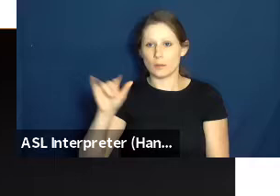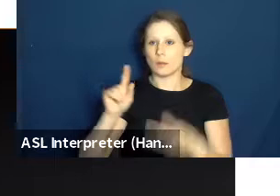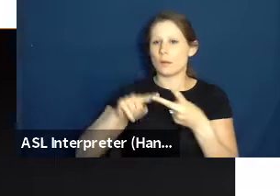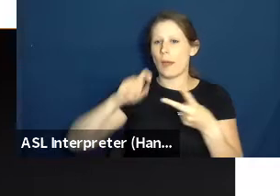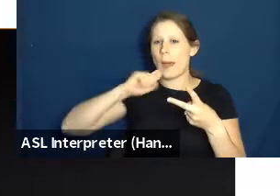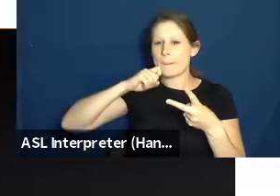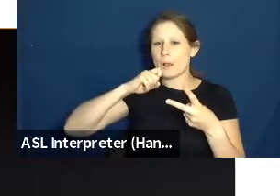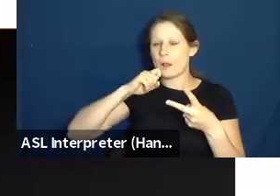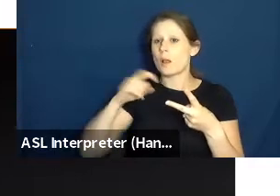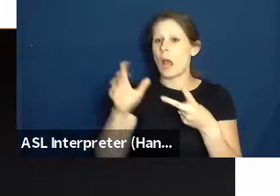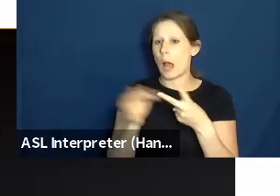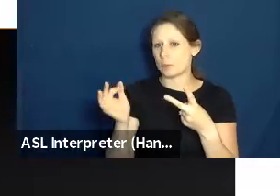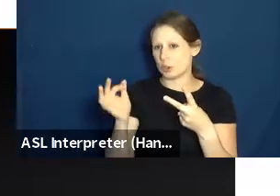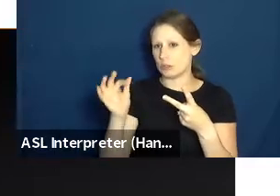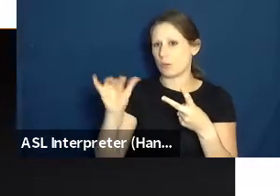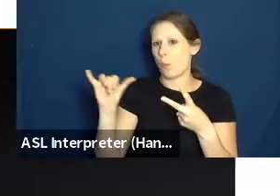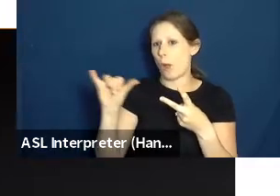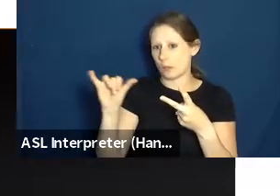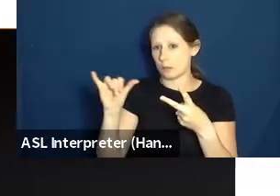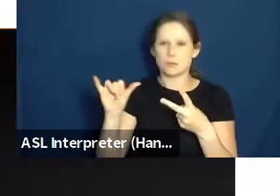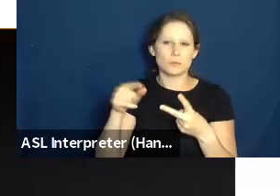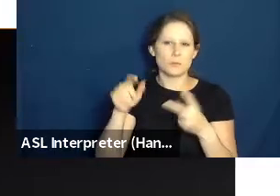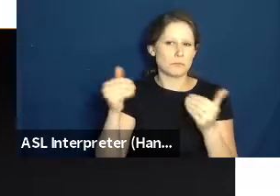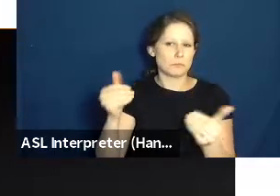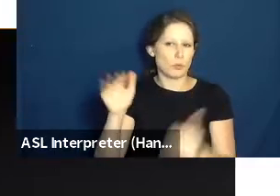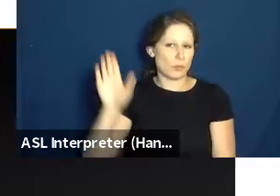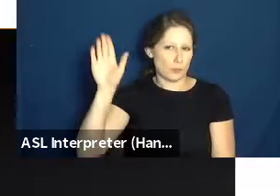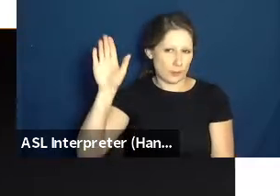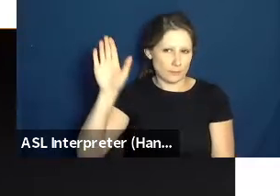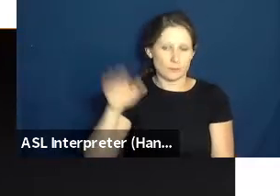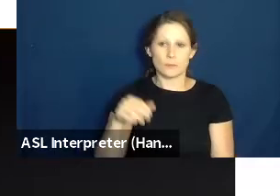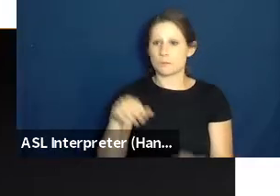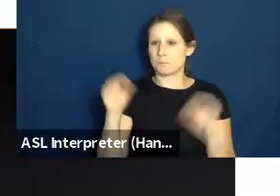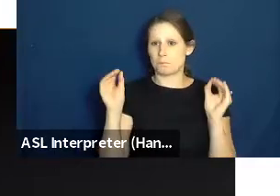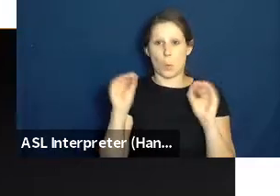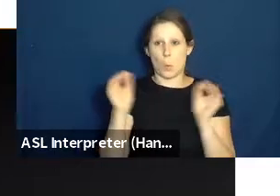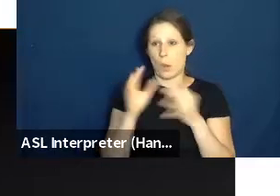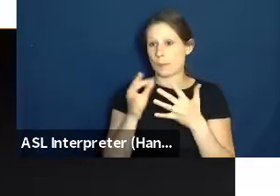and option Y, for a MAC. You won't have the option to turn on your camera, but you can turn